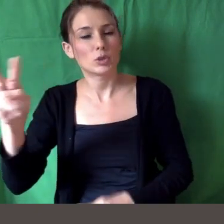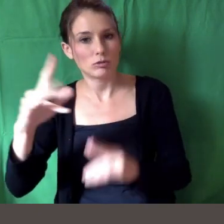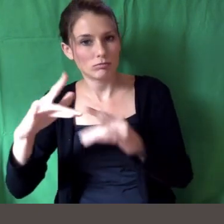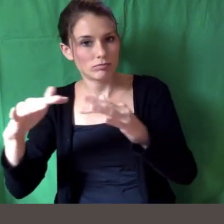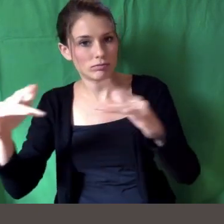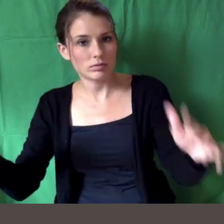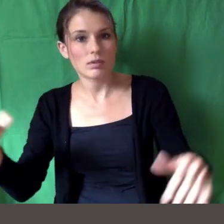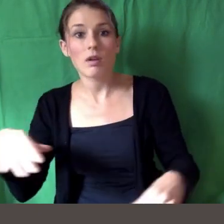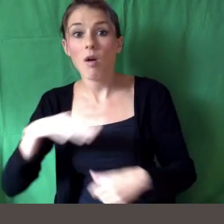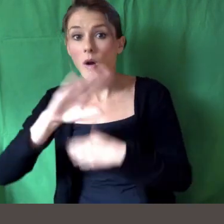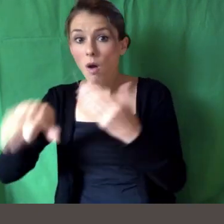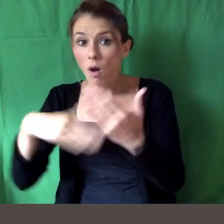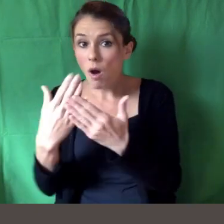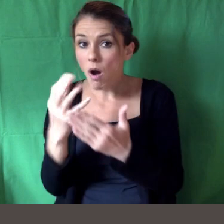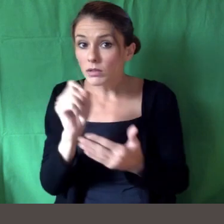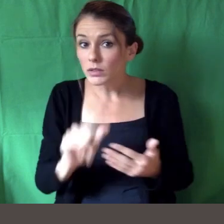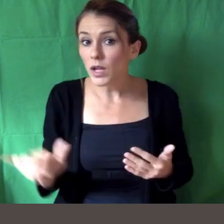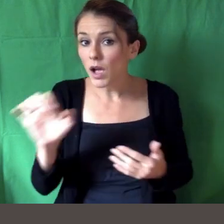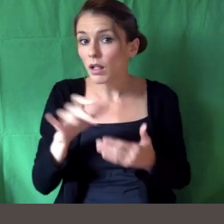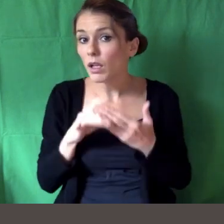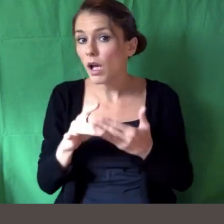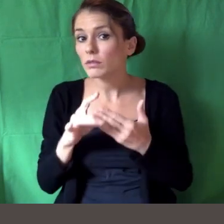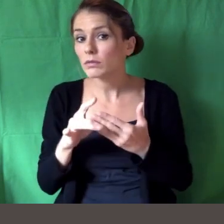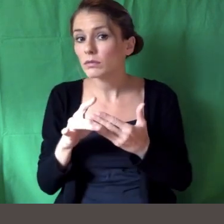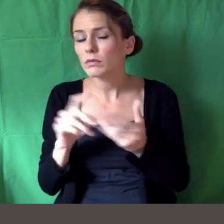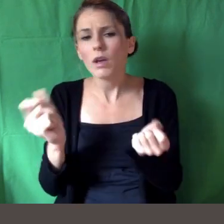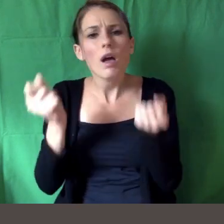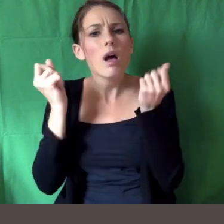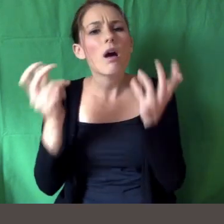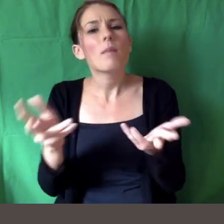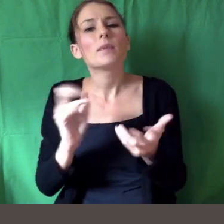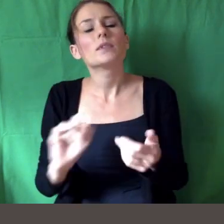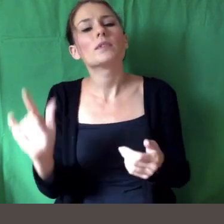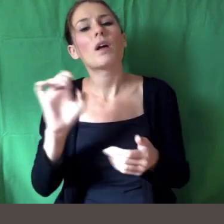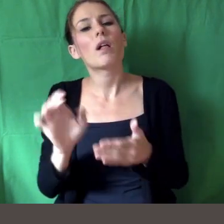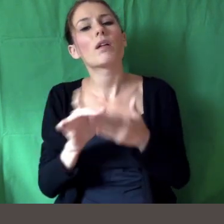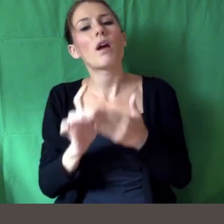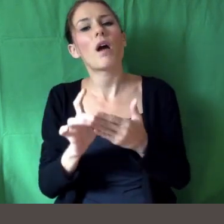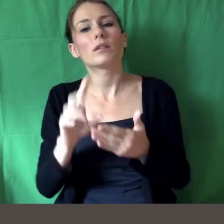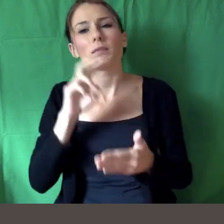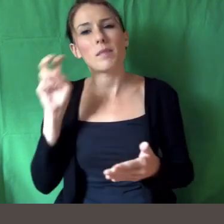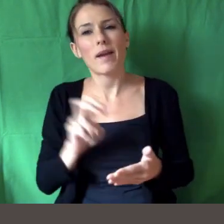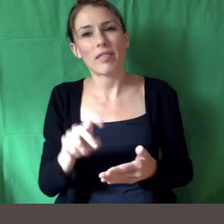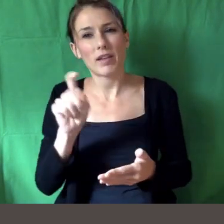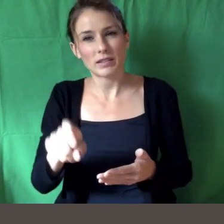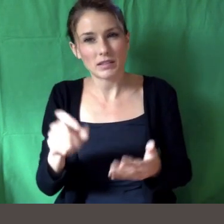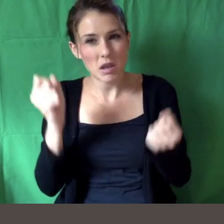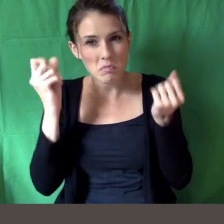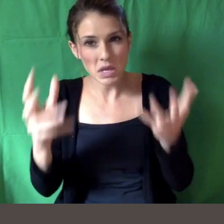Are these all style guides? How many style guides does Python need?